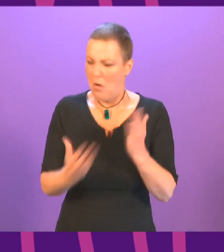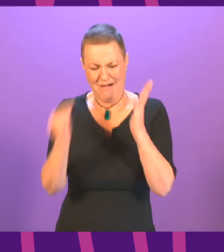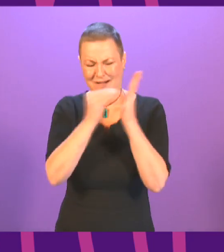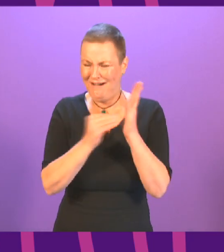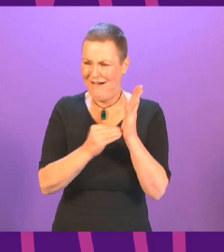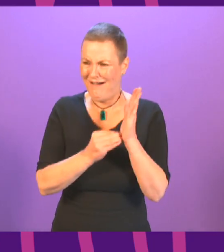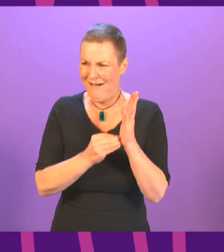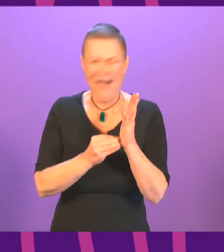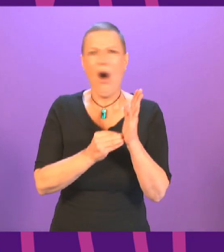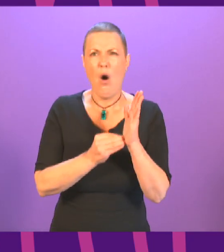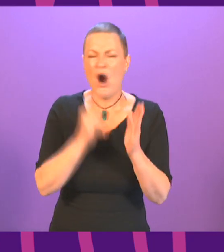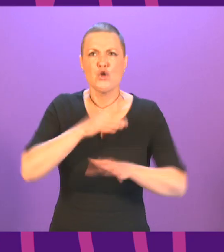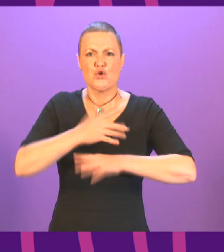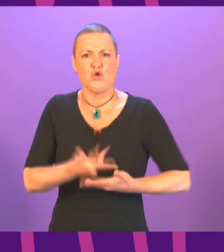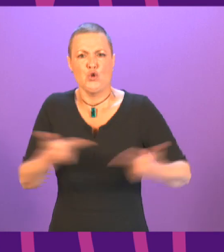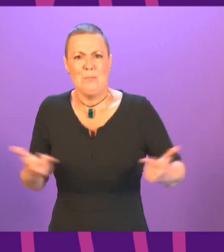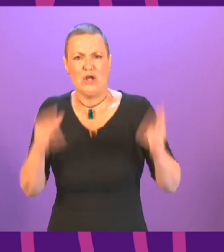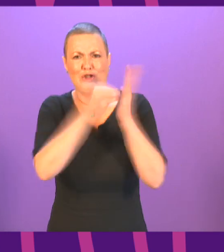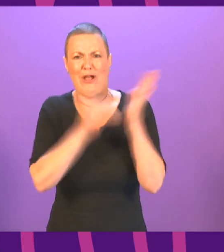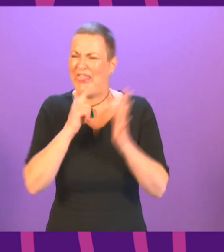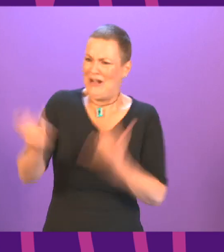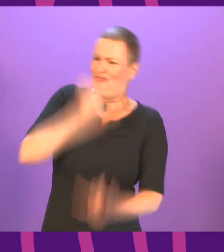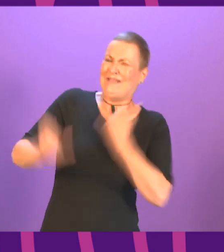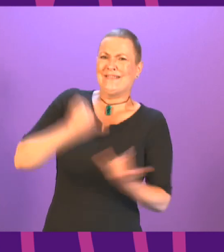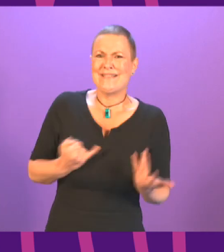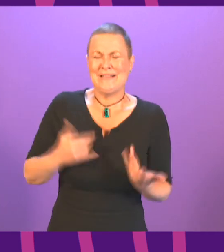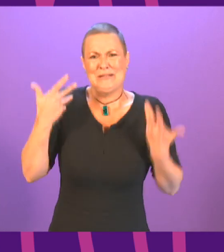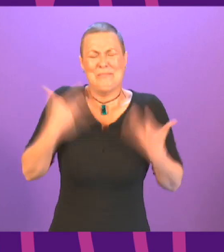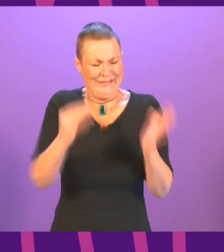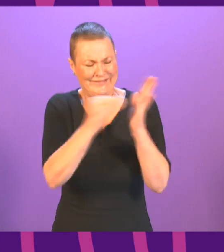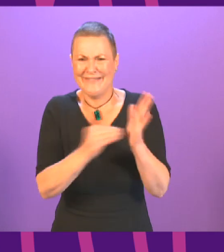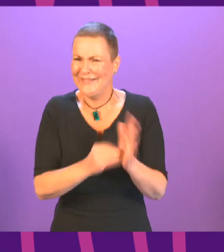that ensures that a second wave of Covid is not inevitable and then criticise that action